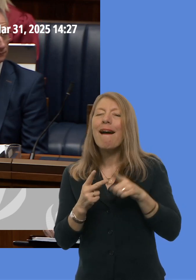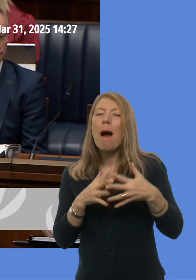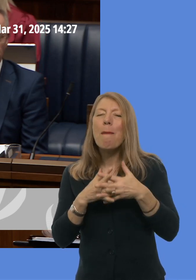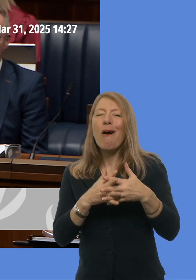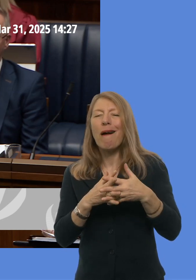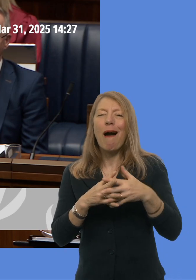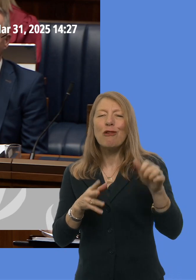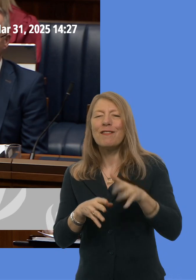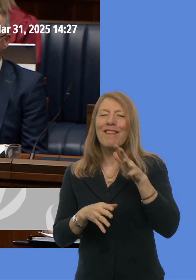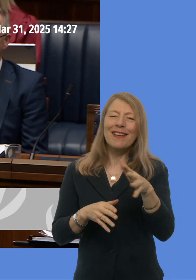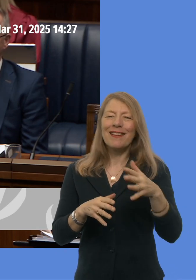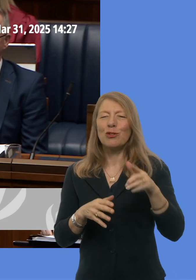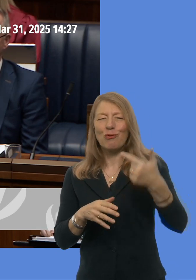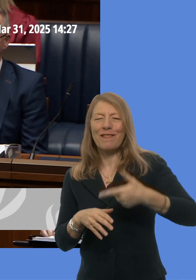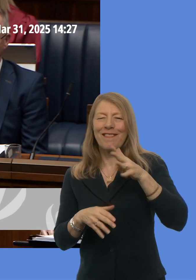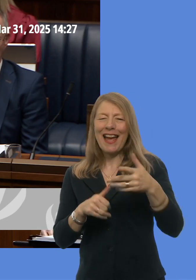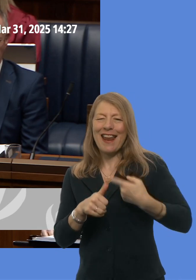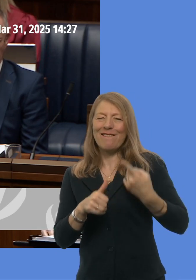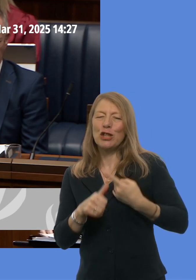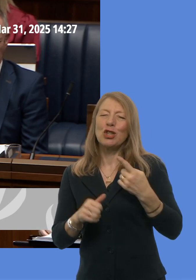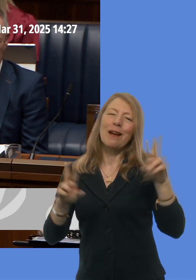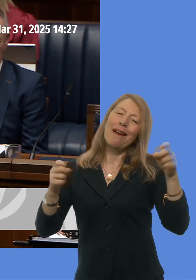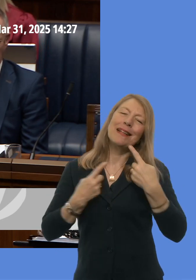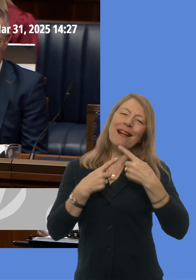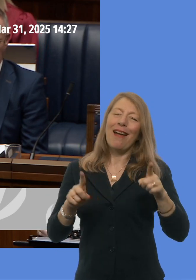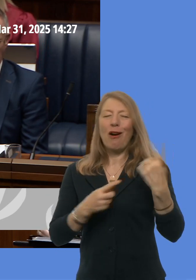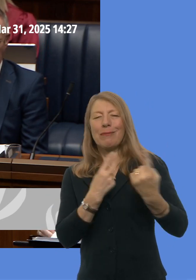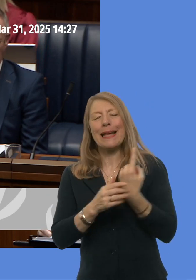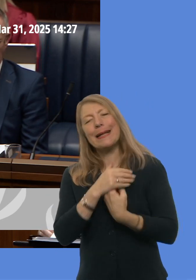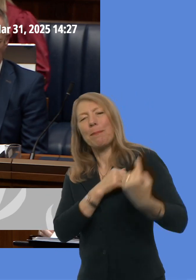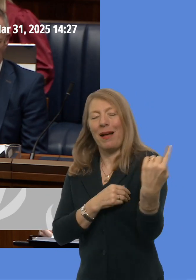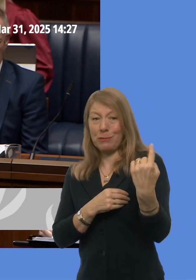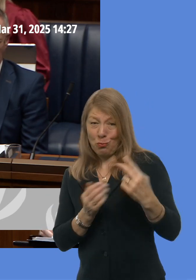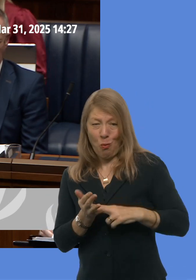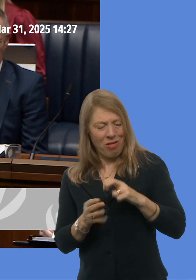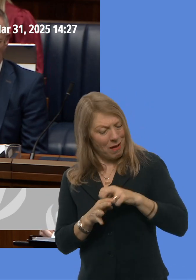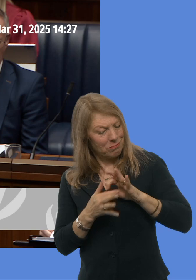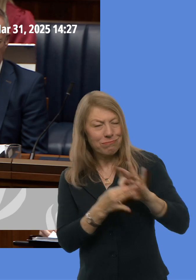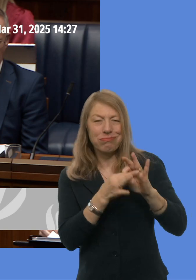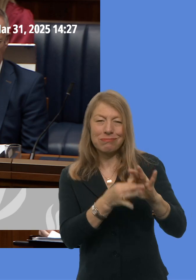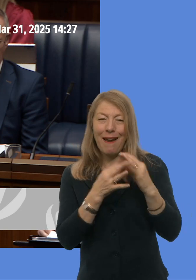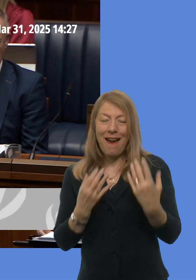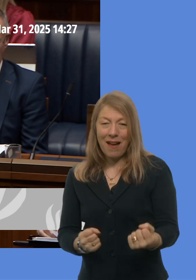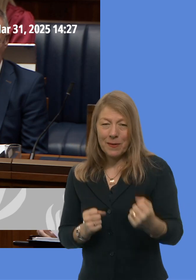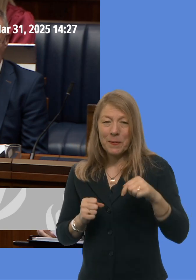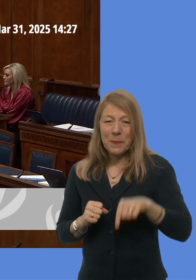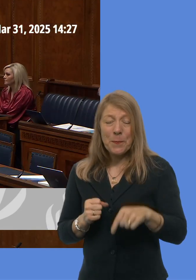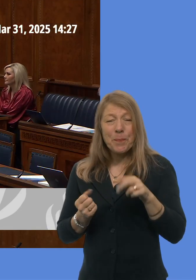by engaging with the next generation of leaders from both main parties to promote Northern Ireland's exceptional cultural, political and economic offer.